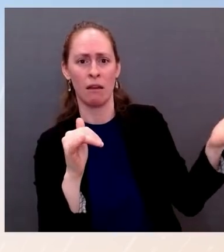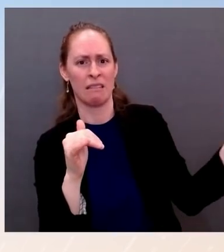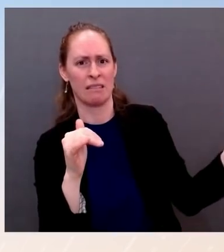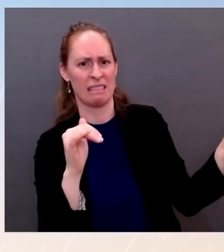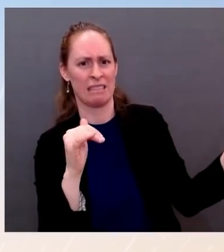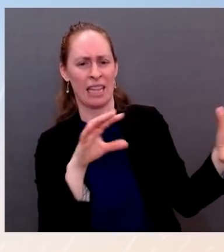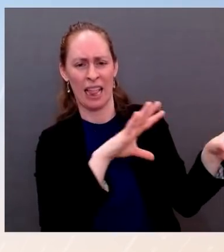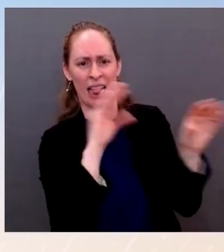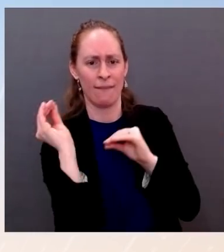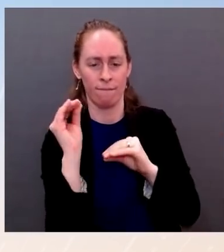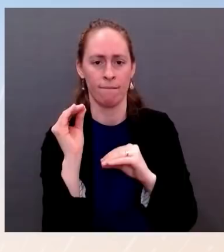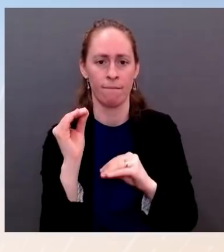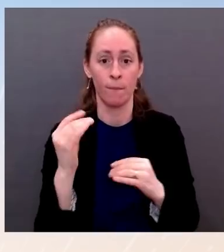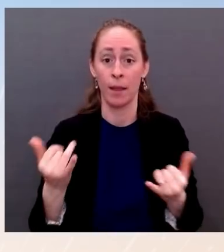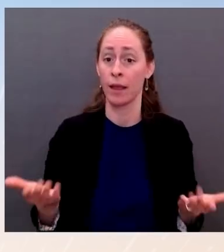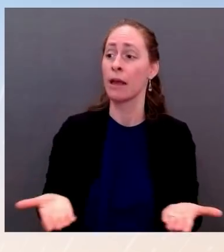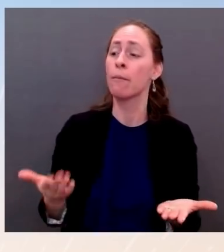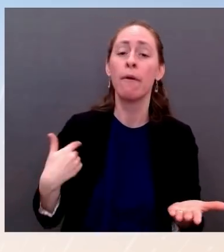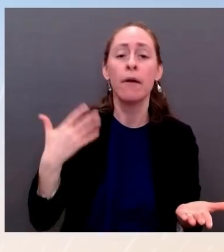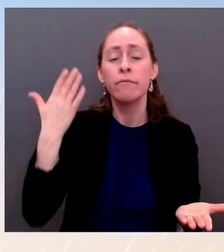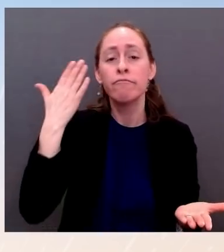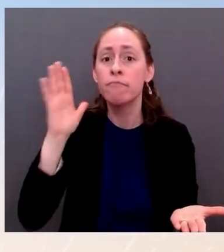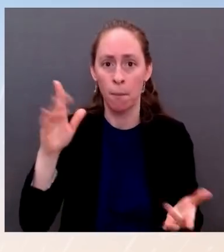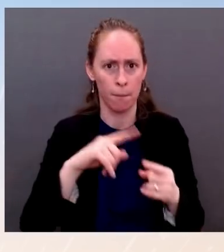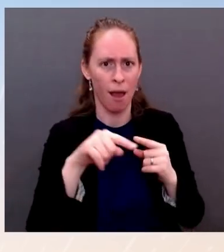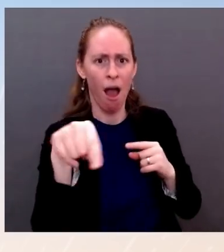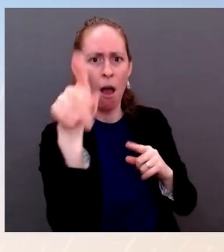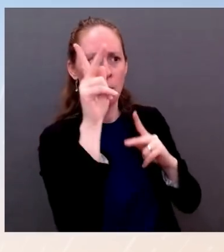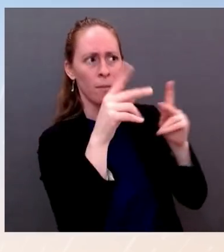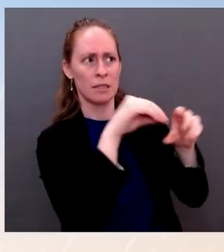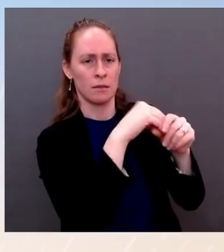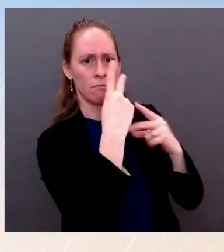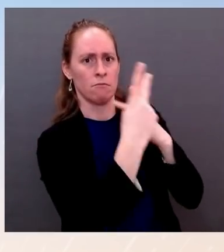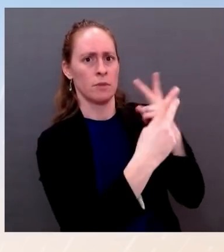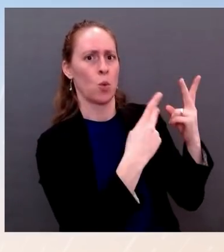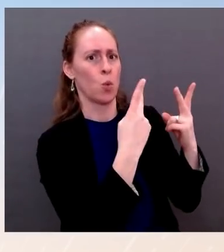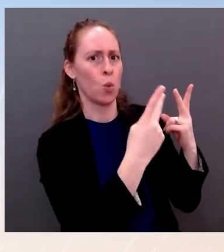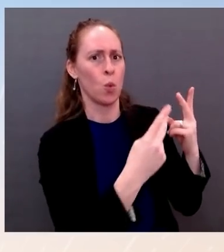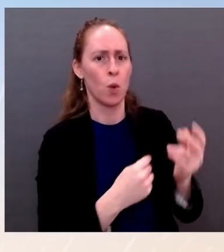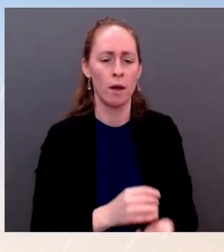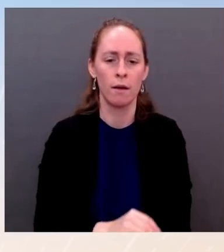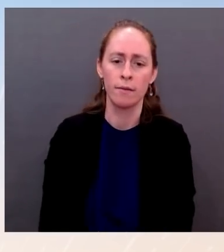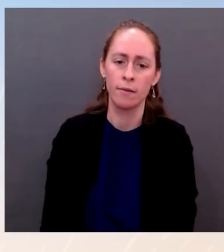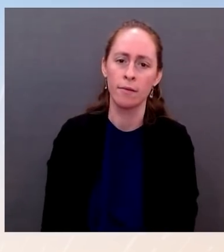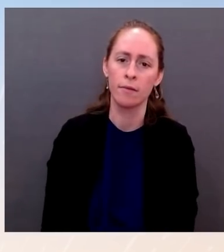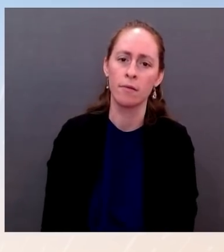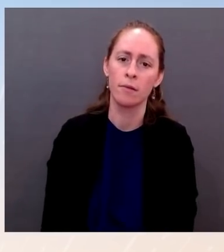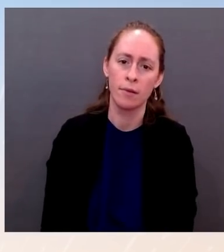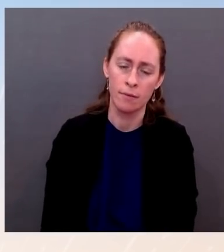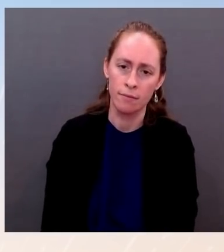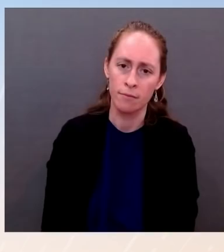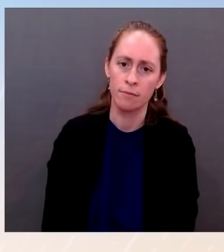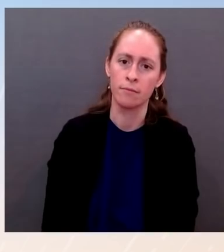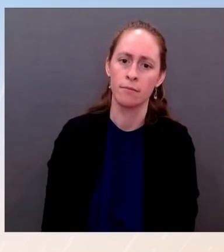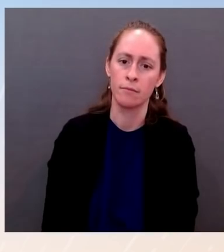The Press: But these are the two major events that have happened under this administration. And what does the -- >> Ms. Psaki: I would say the -- The Press: -- what do you guys say -- Ms. Psaki: -- people in Ethiopia